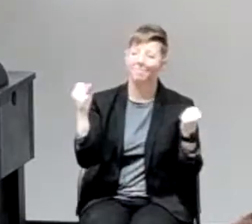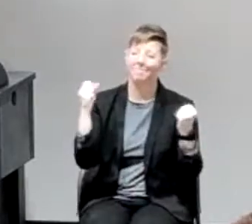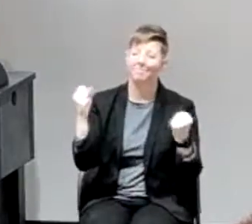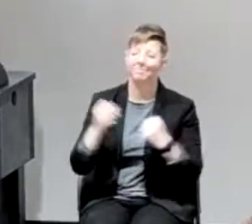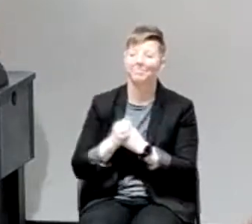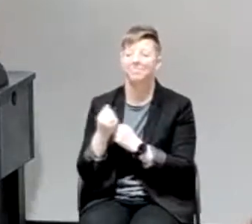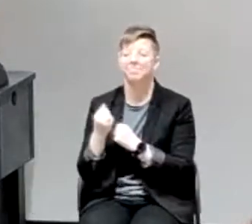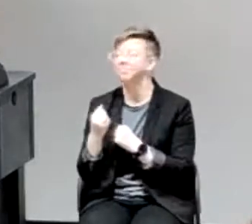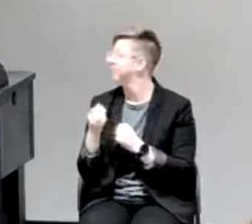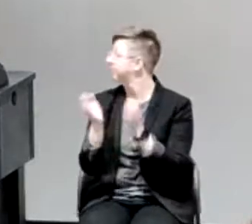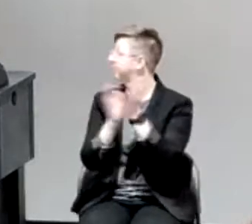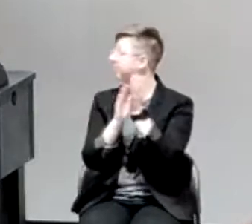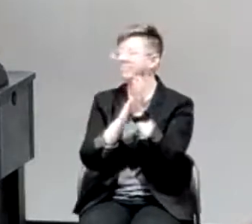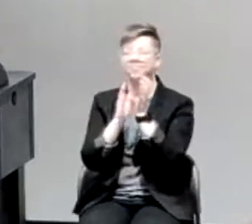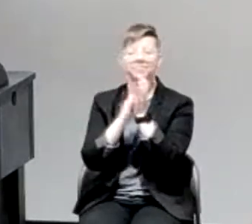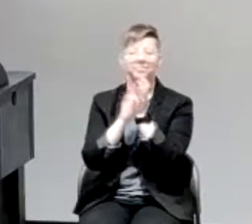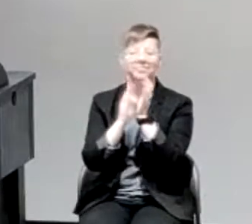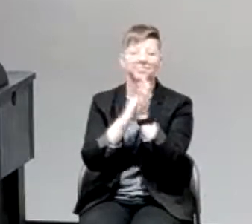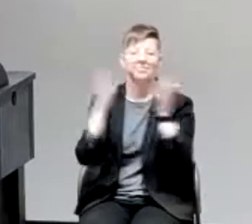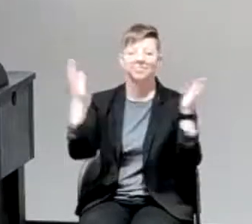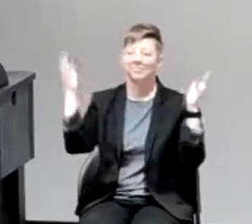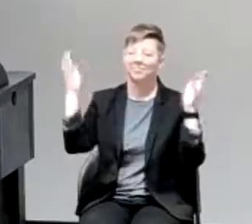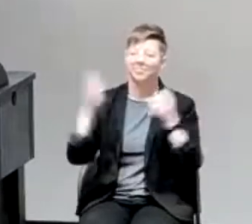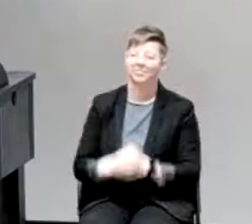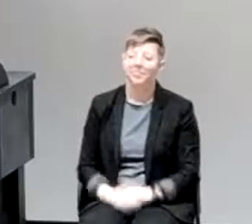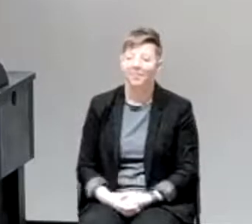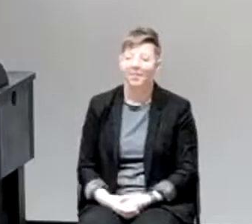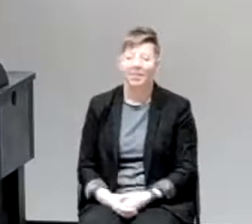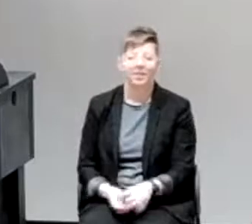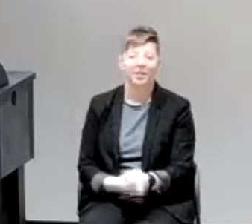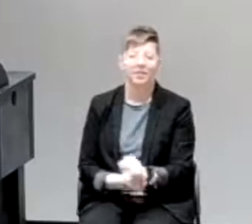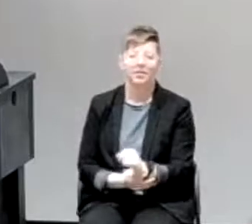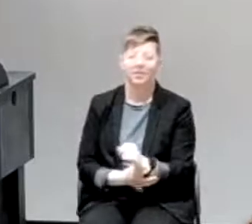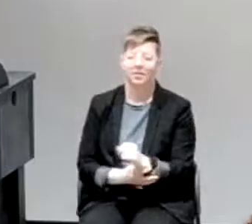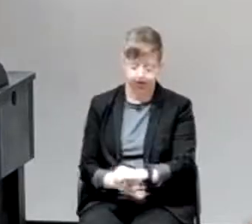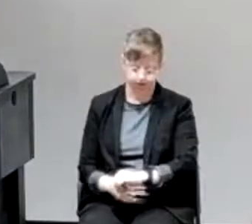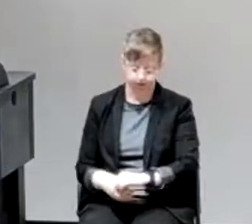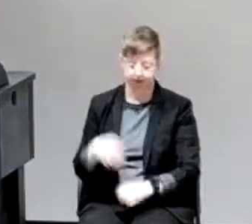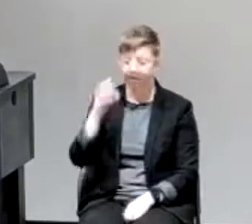mirror when you see that gorgeous face looking lack at you, make that choice to be a leader.